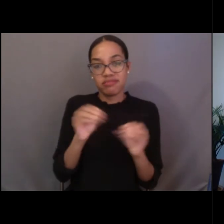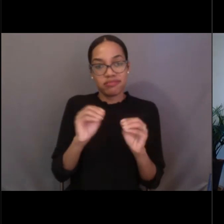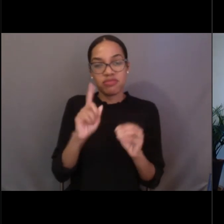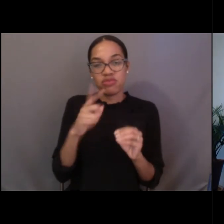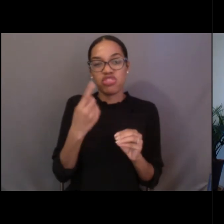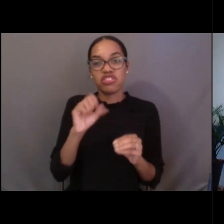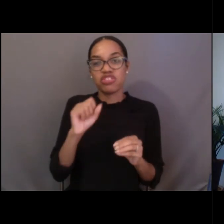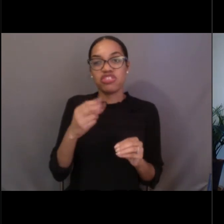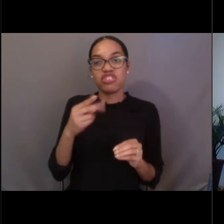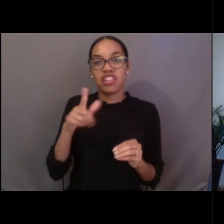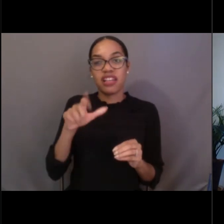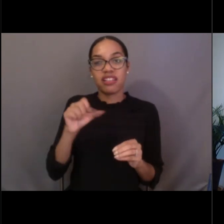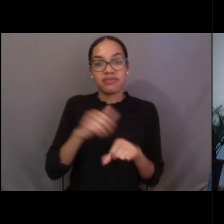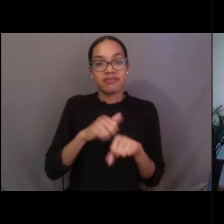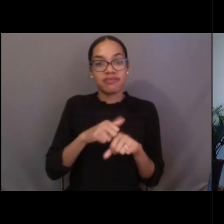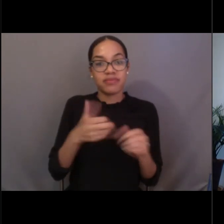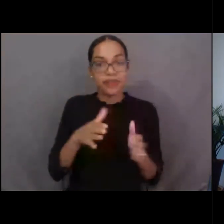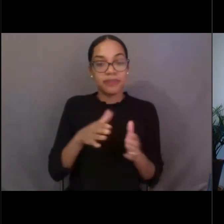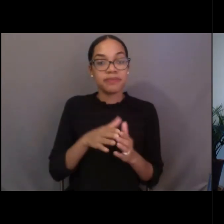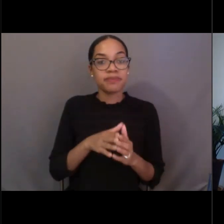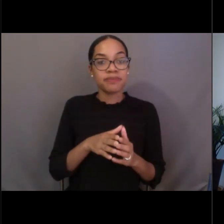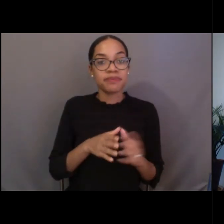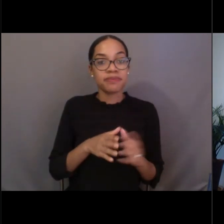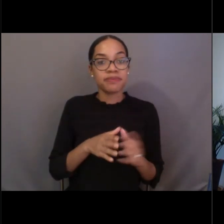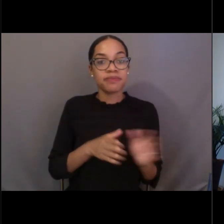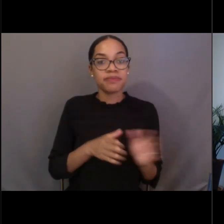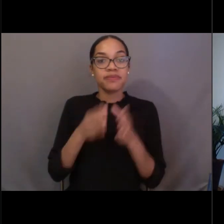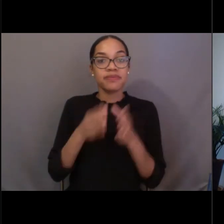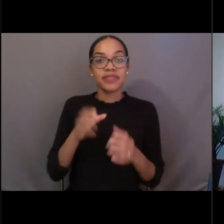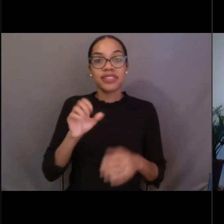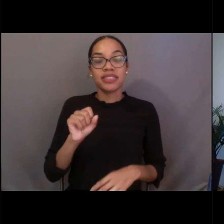This is the decades of the bivalve organisms.